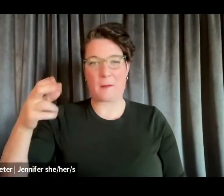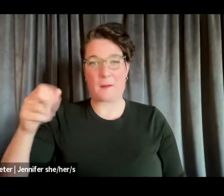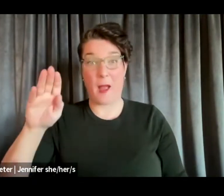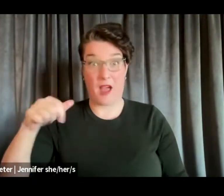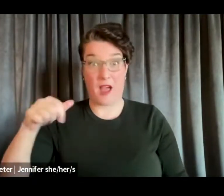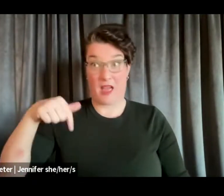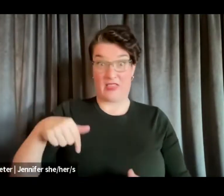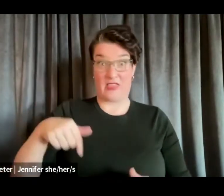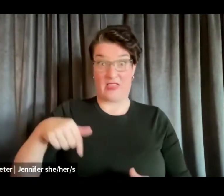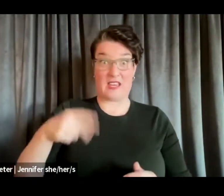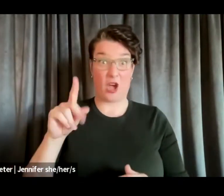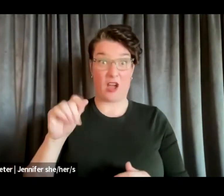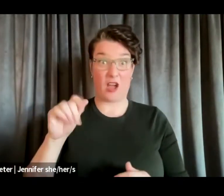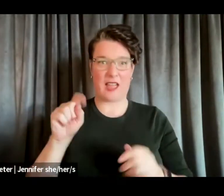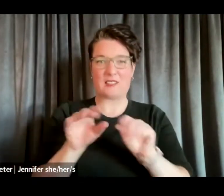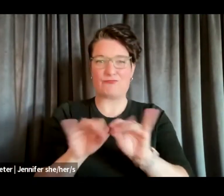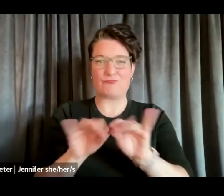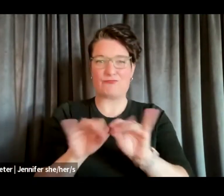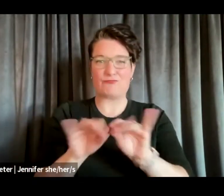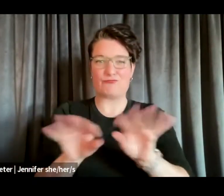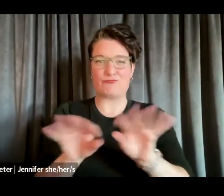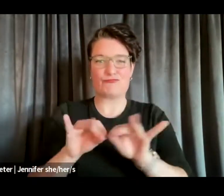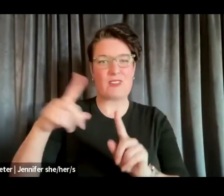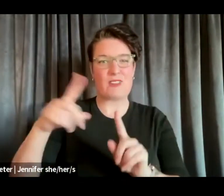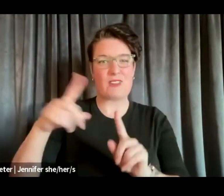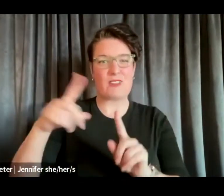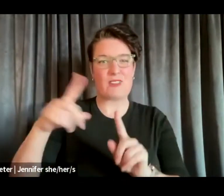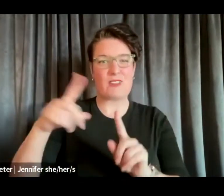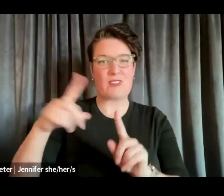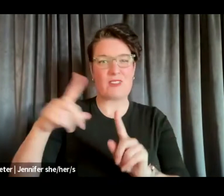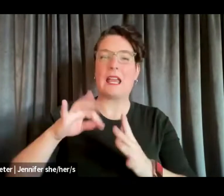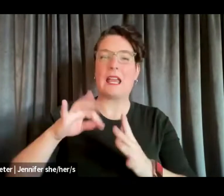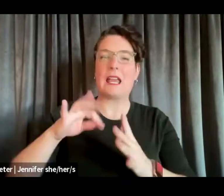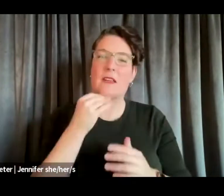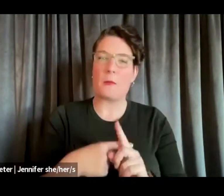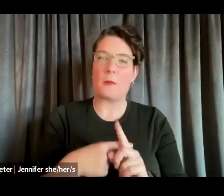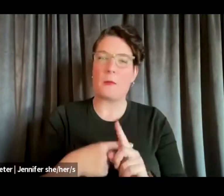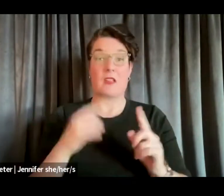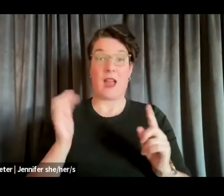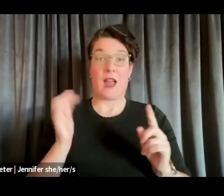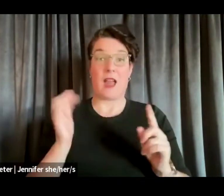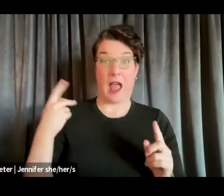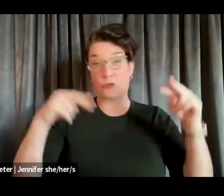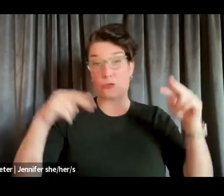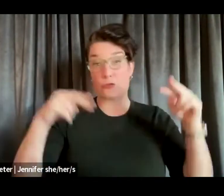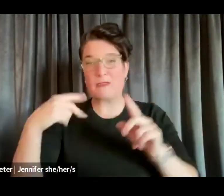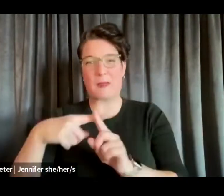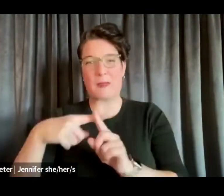And it'll include our takes on that month and an interview with a contributor who wrote about the month in the planner.